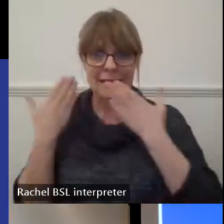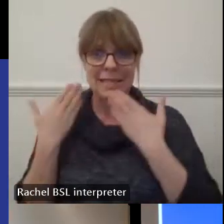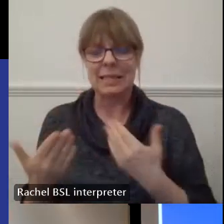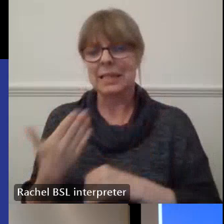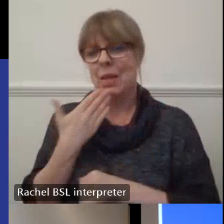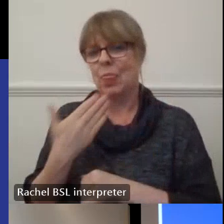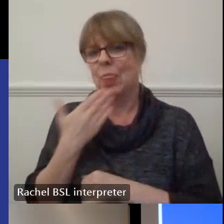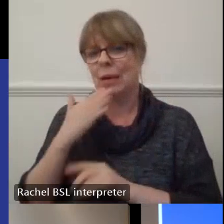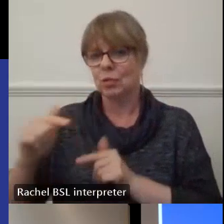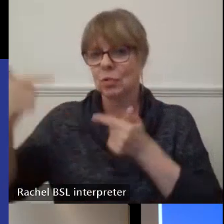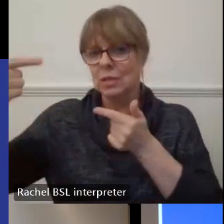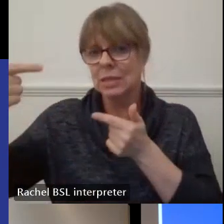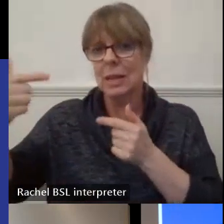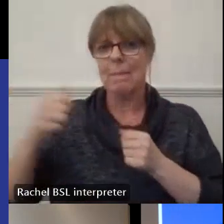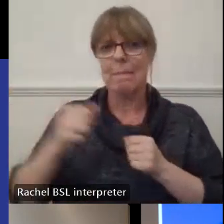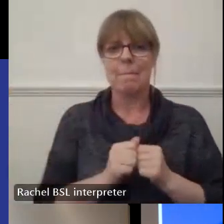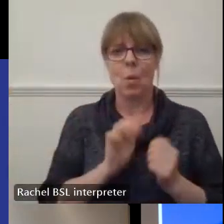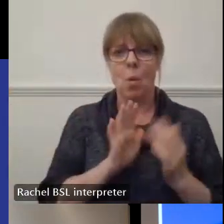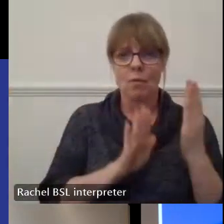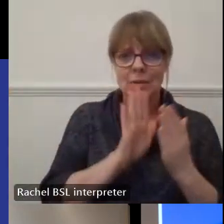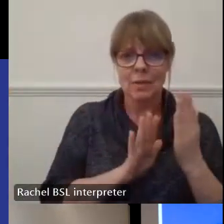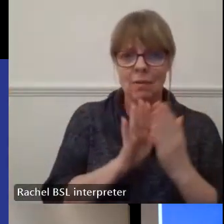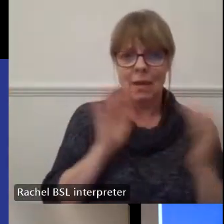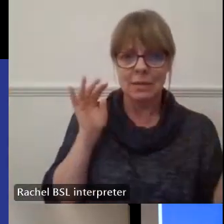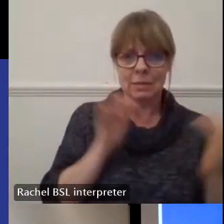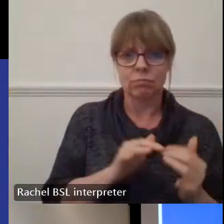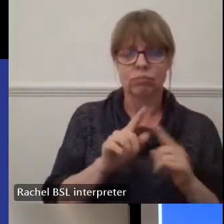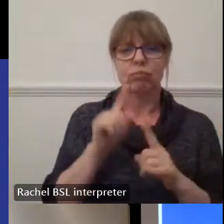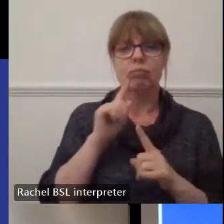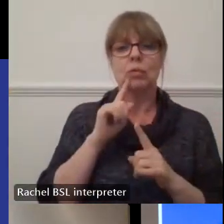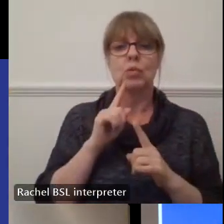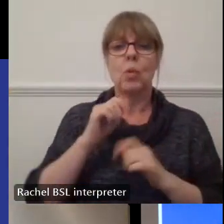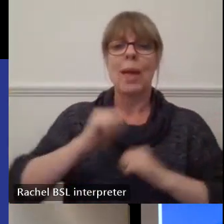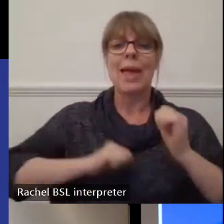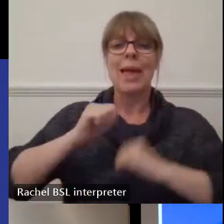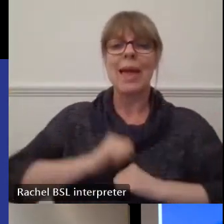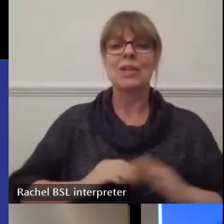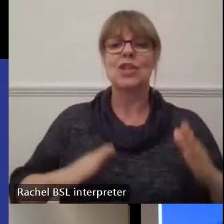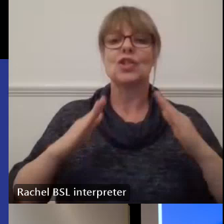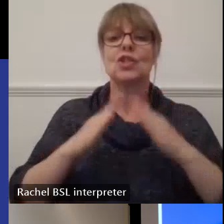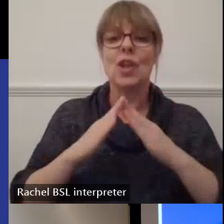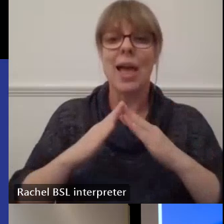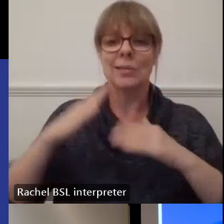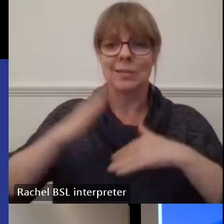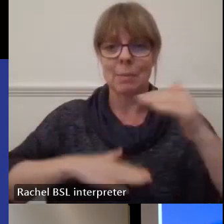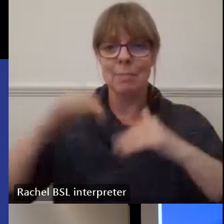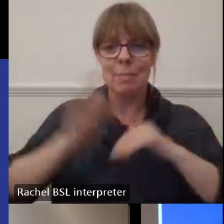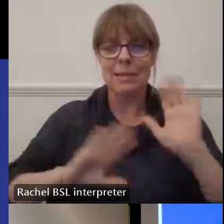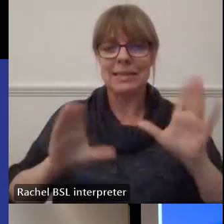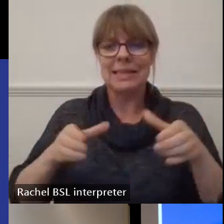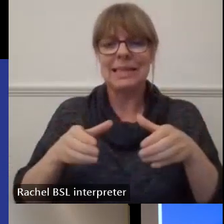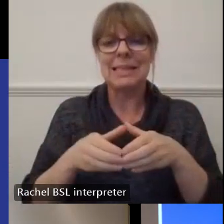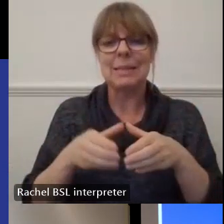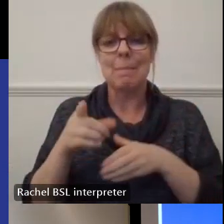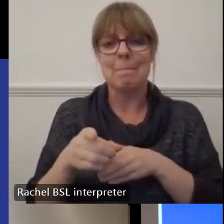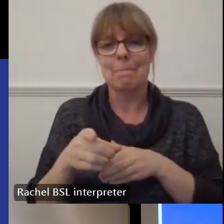to colleagues that have helped in person, to the Engine Shed team, you can't hear me right now because you're not in the room, but thank you.